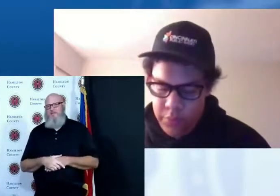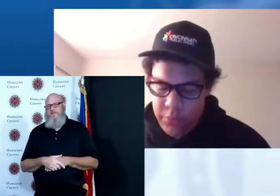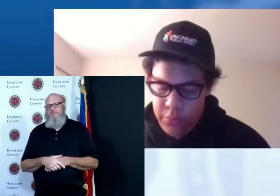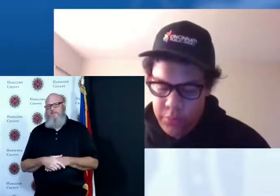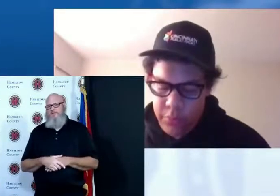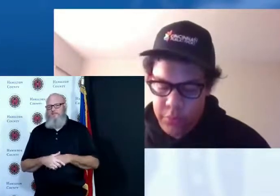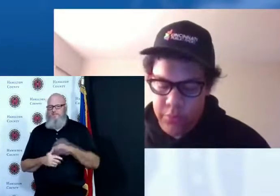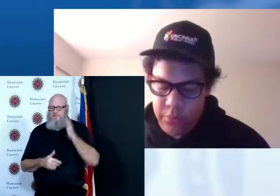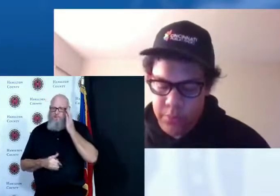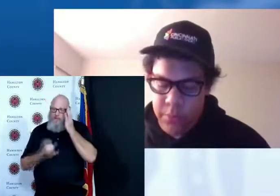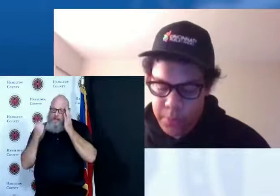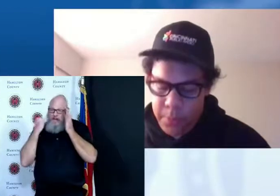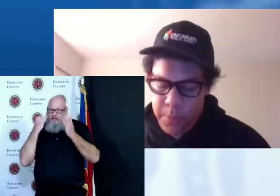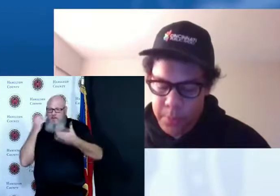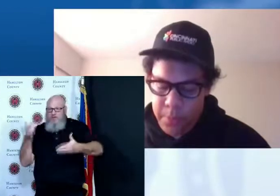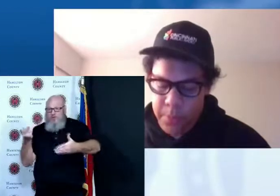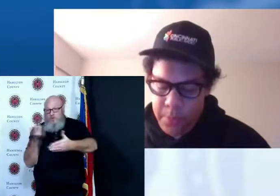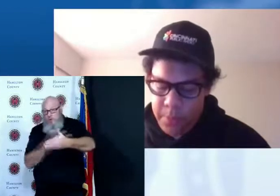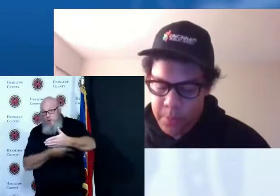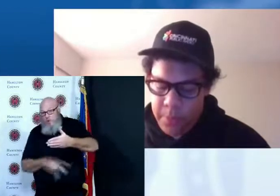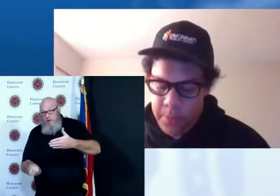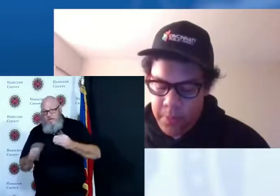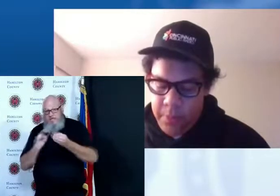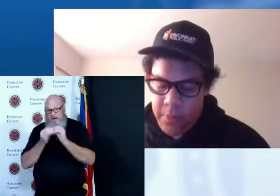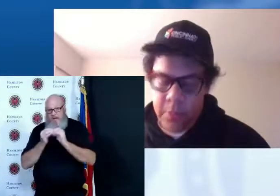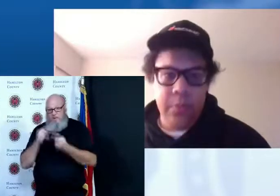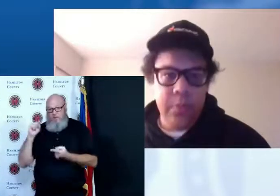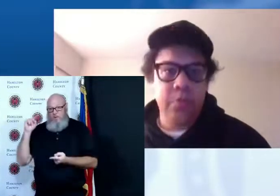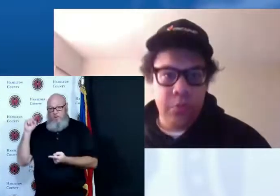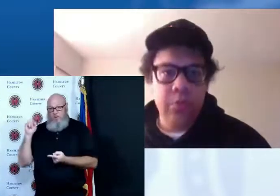marker that means that we have more than 100 cases per hundred thousand in population